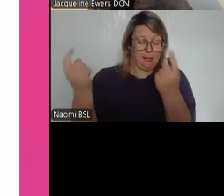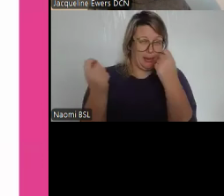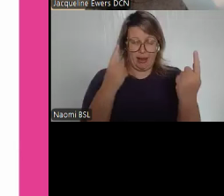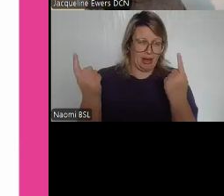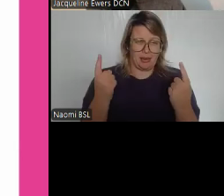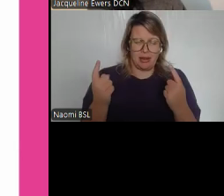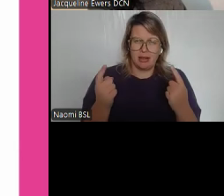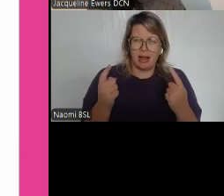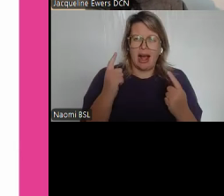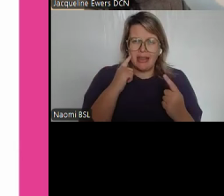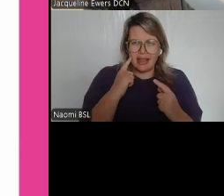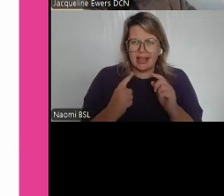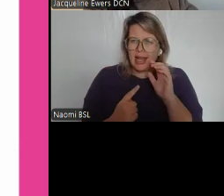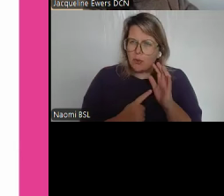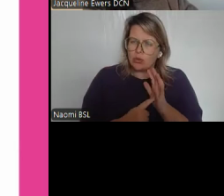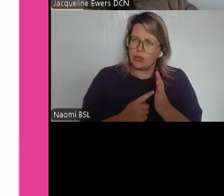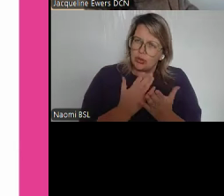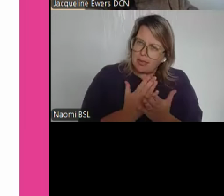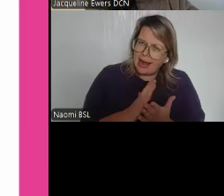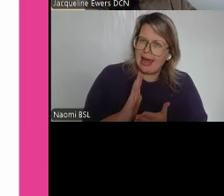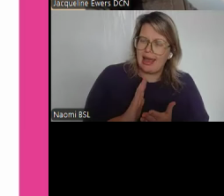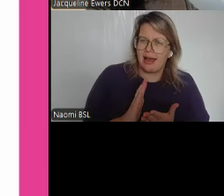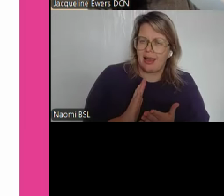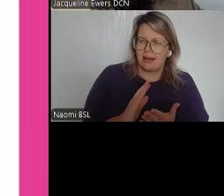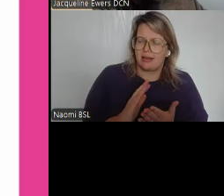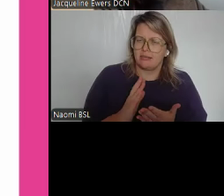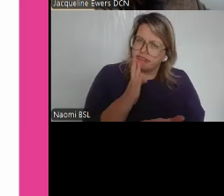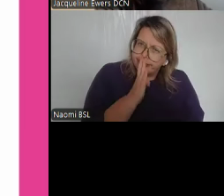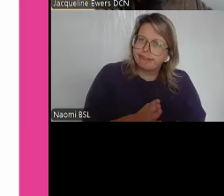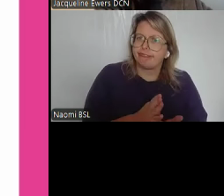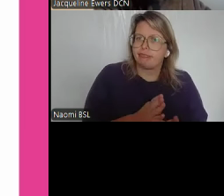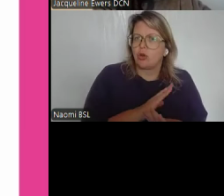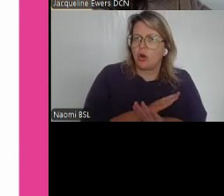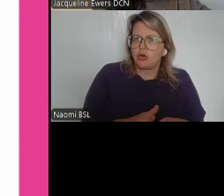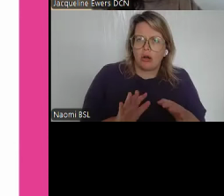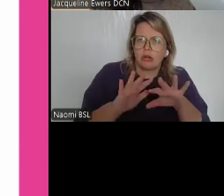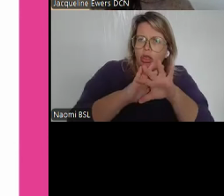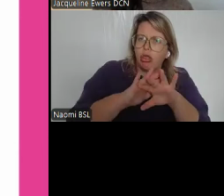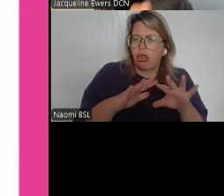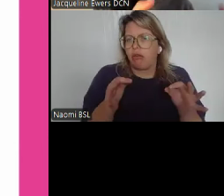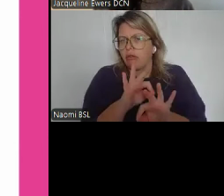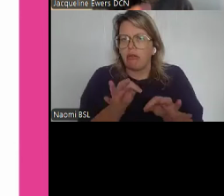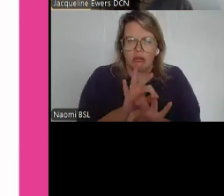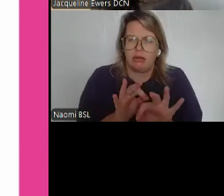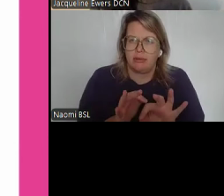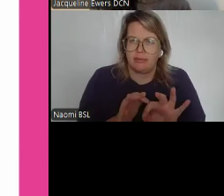fact and fiction sometimes difficult to distinguish. Be transparent.